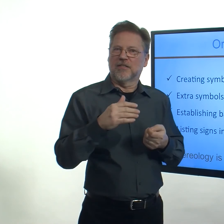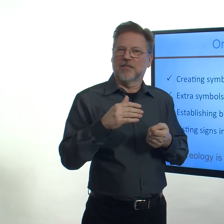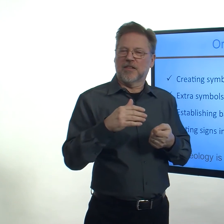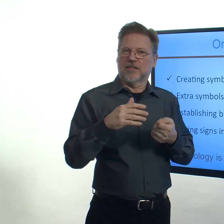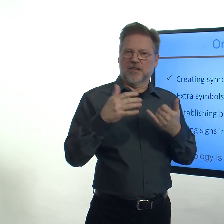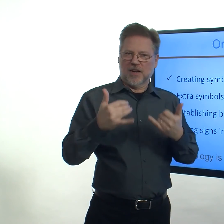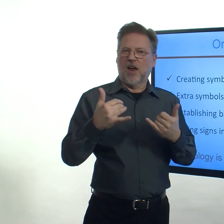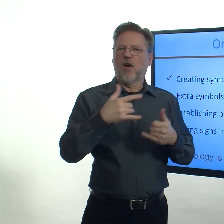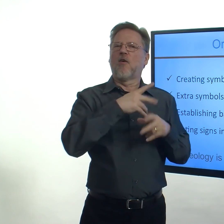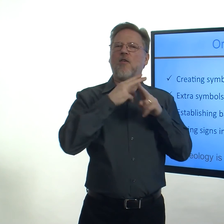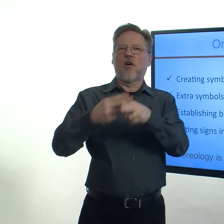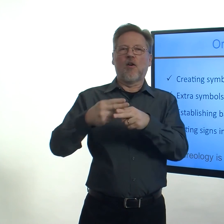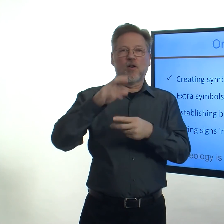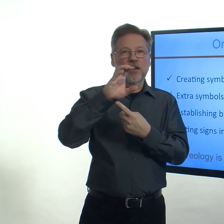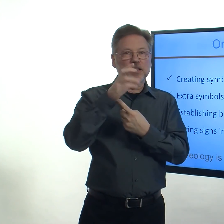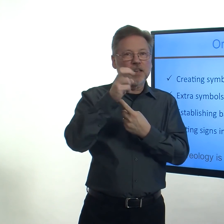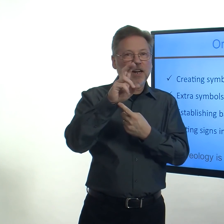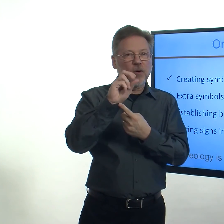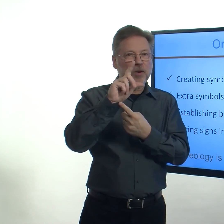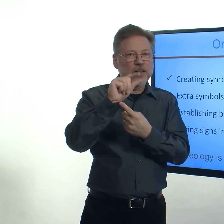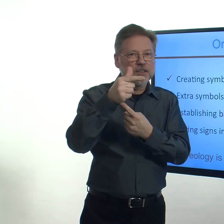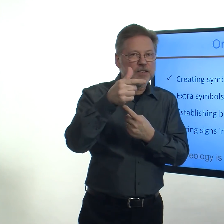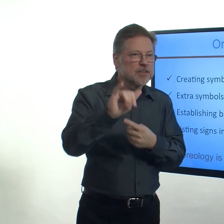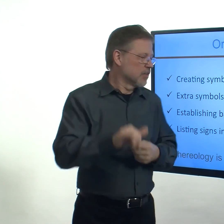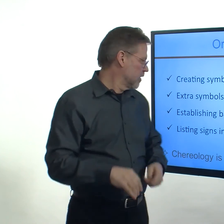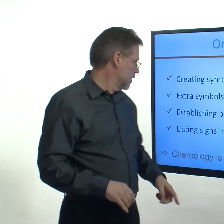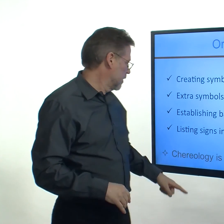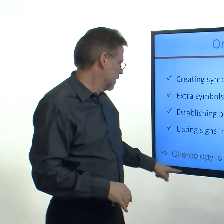Since the components of signs had been identified, they coined the term “Chereology.” Now,